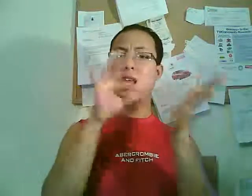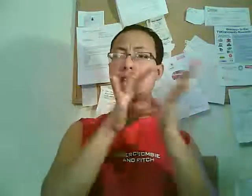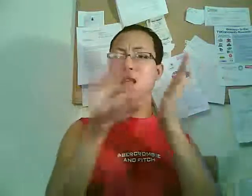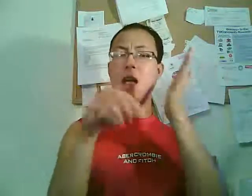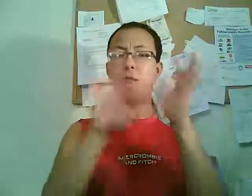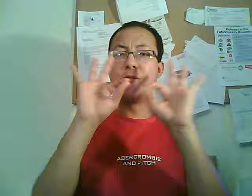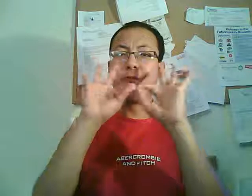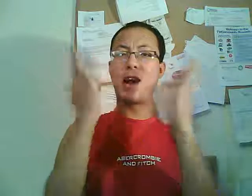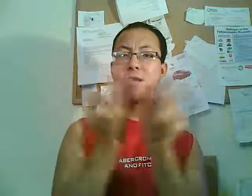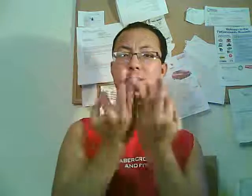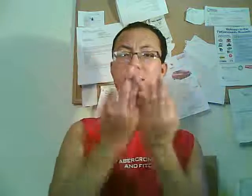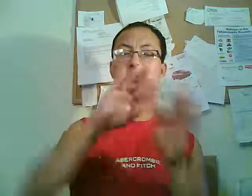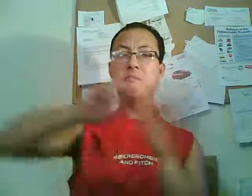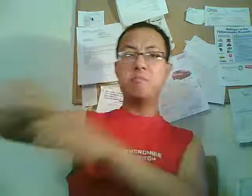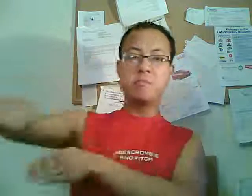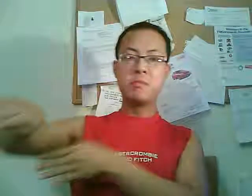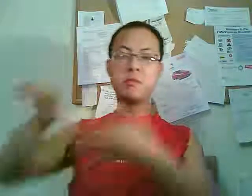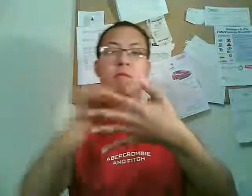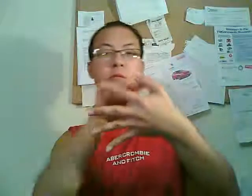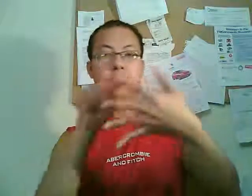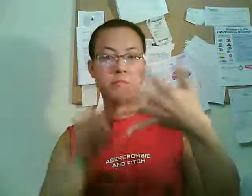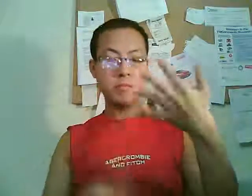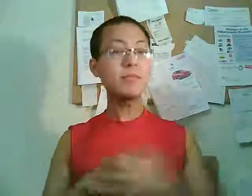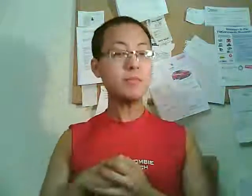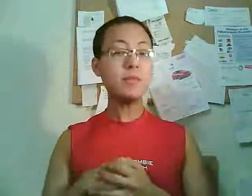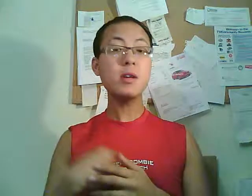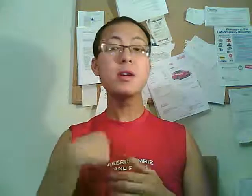I am not counting family as an additional setting. With those five settings in mind,